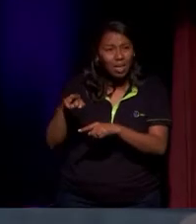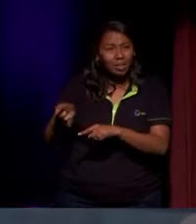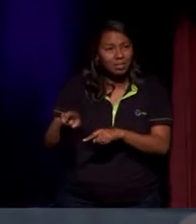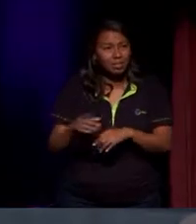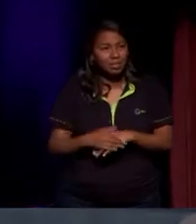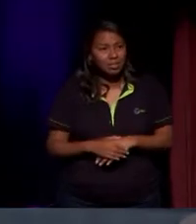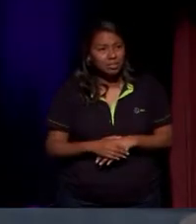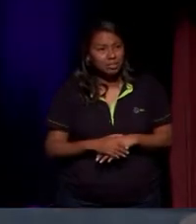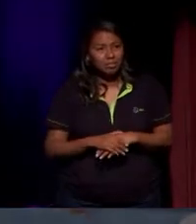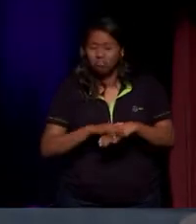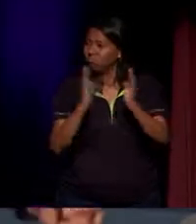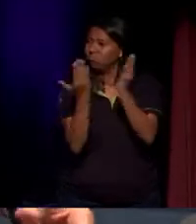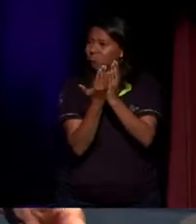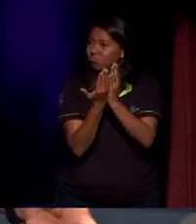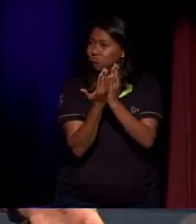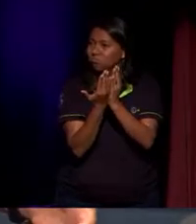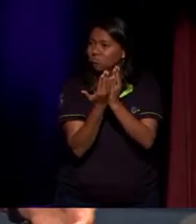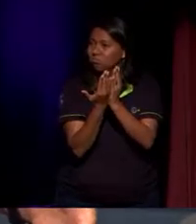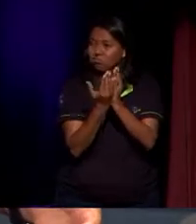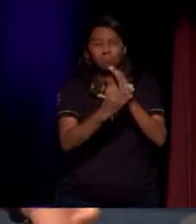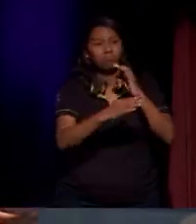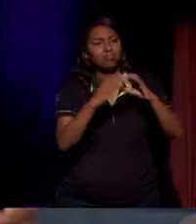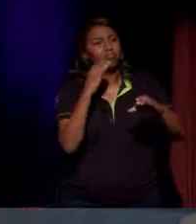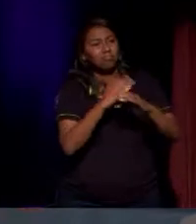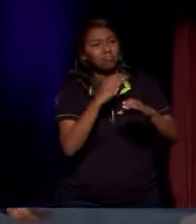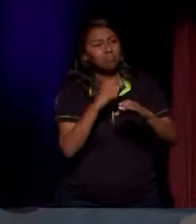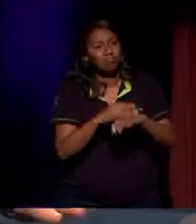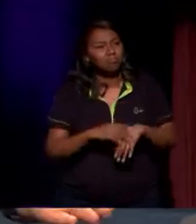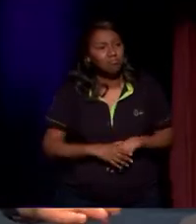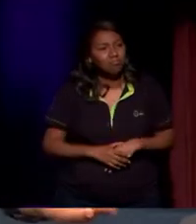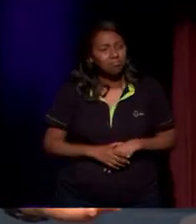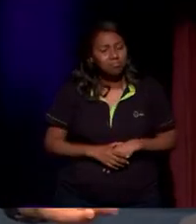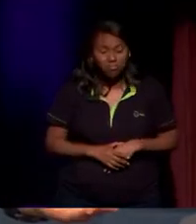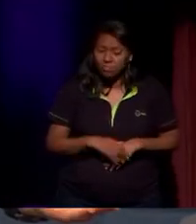were closed, and they say it's important let's discuss